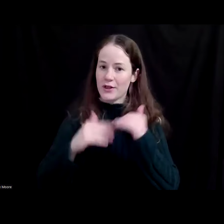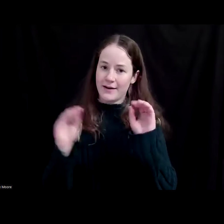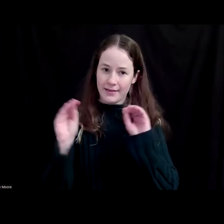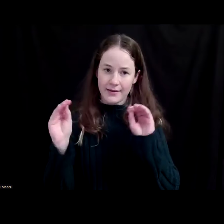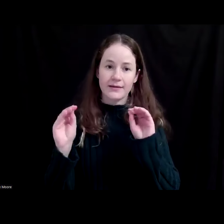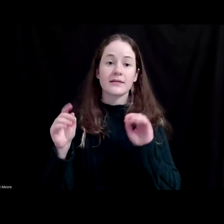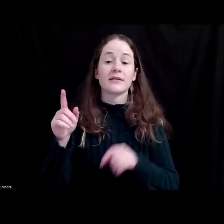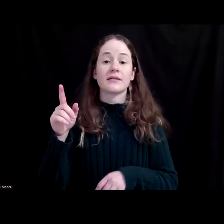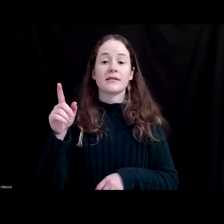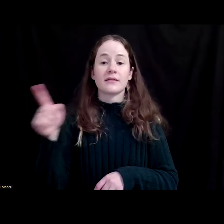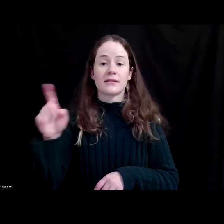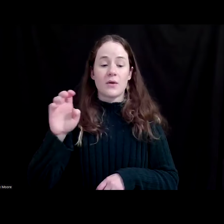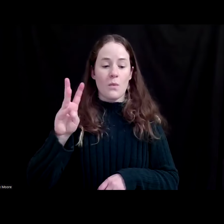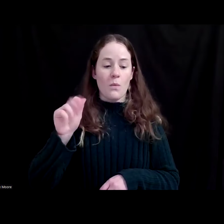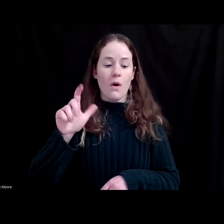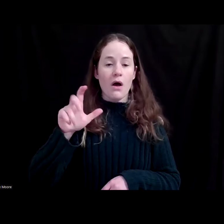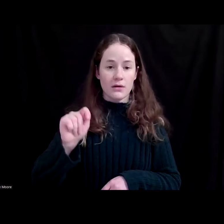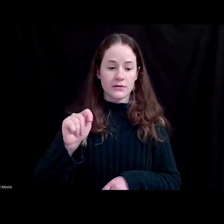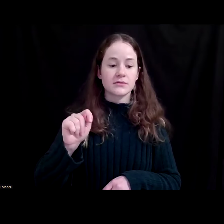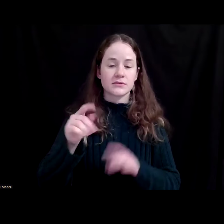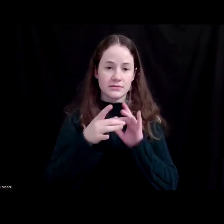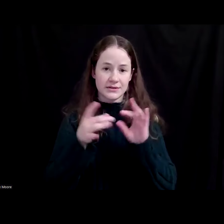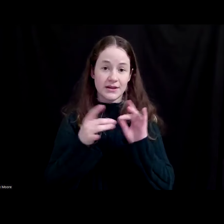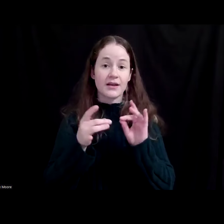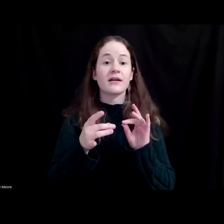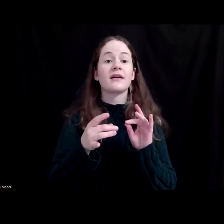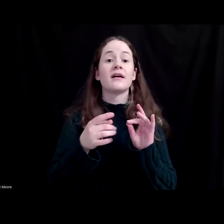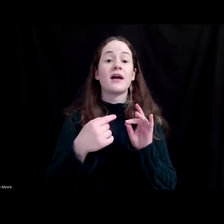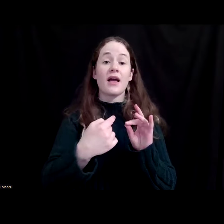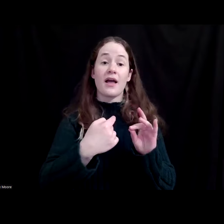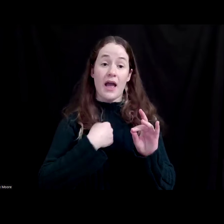autism exercise specialist certified if anyone wants to chat about it. I've had